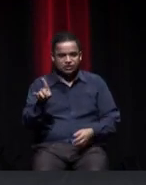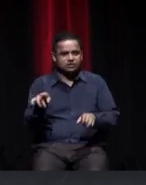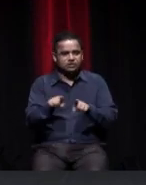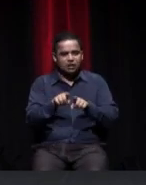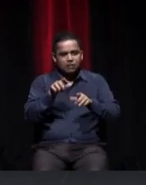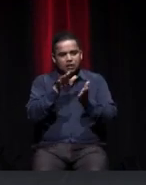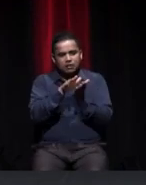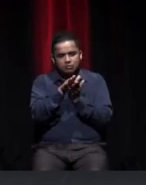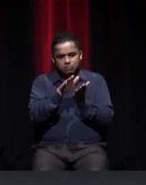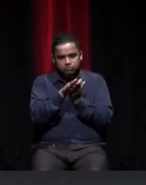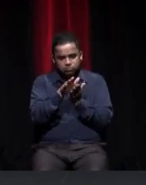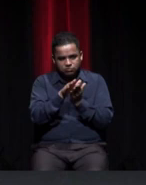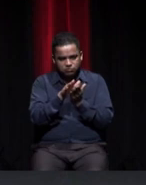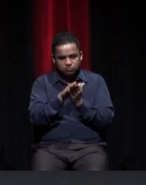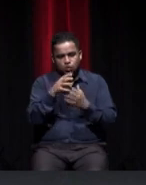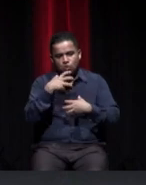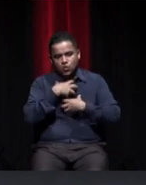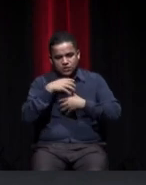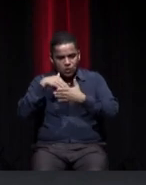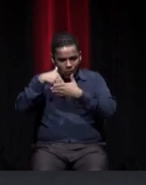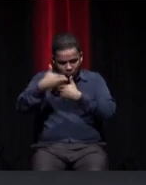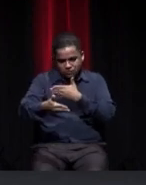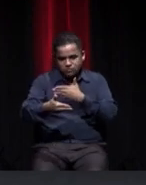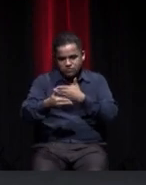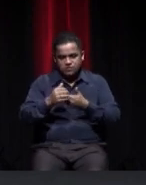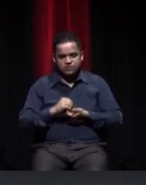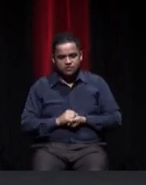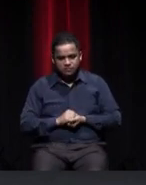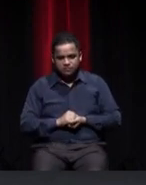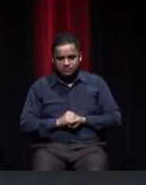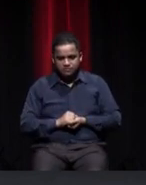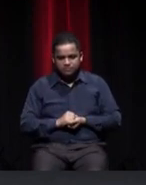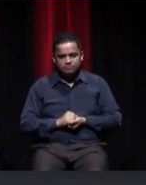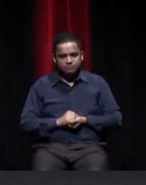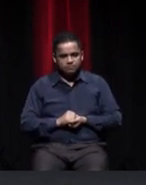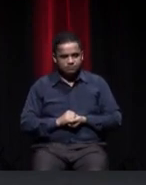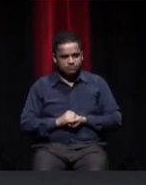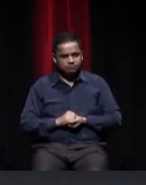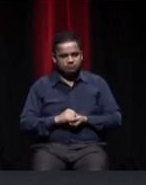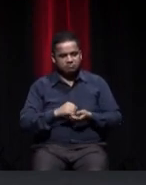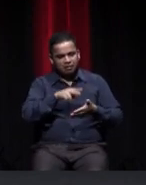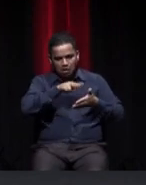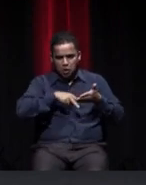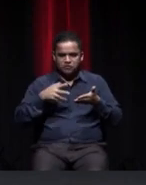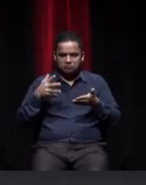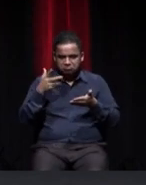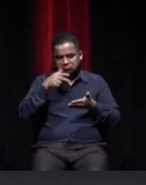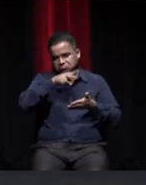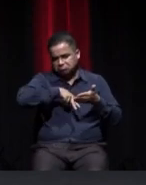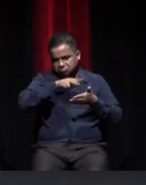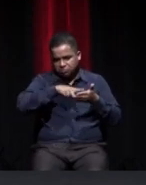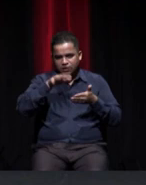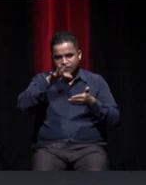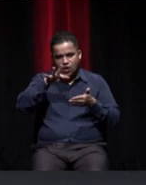"The Postmodern Condition," a widely read book, even in the Faculties of Communication,